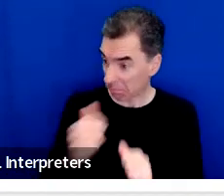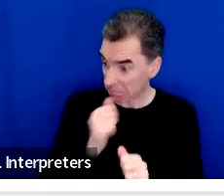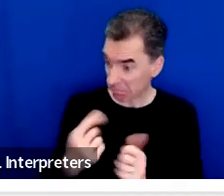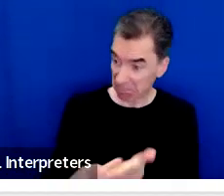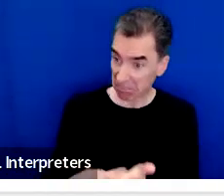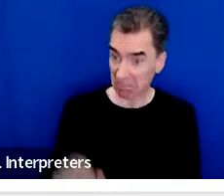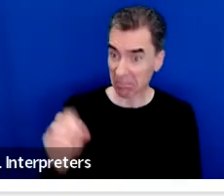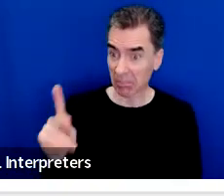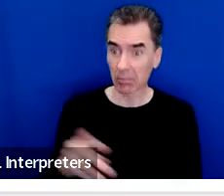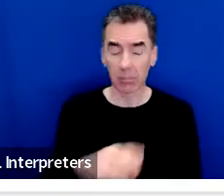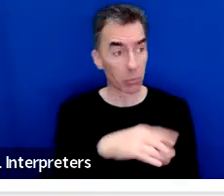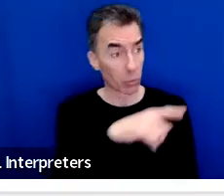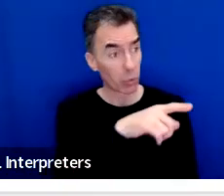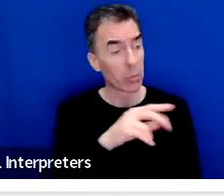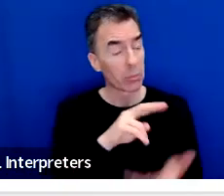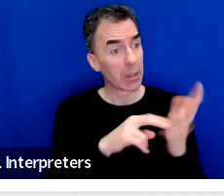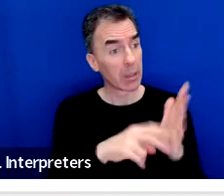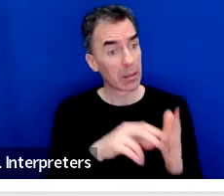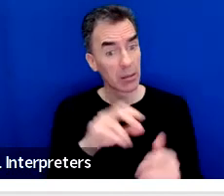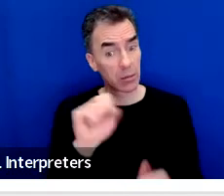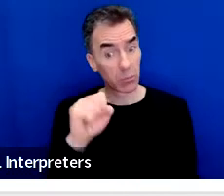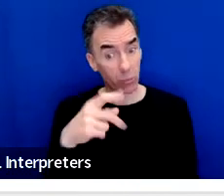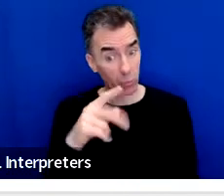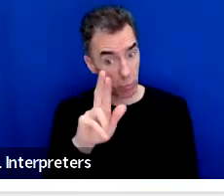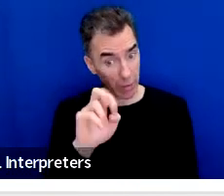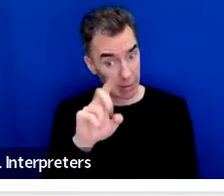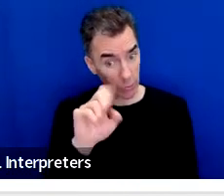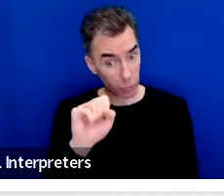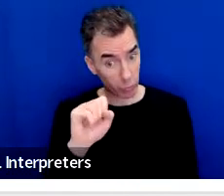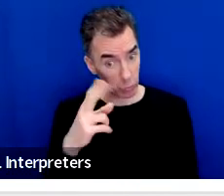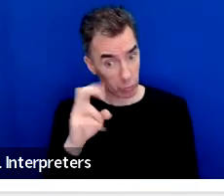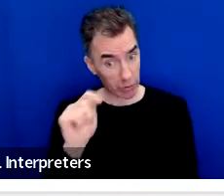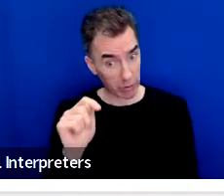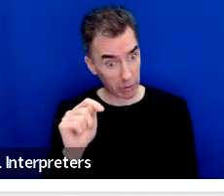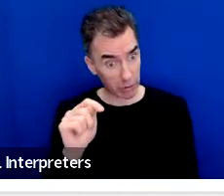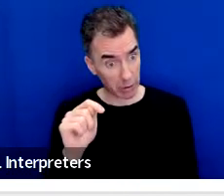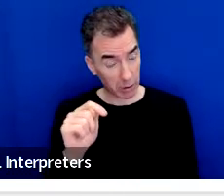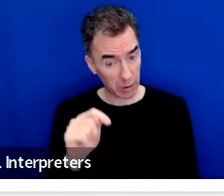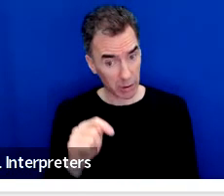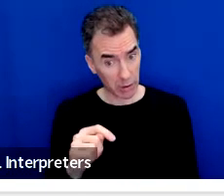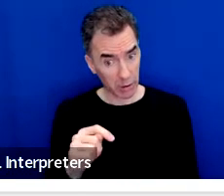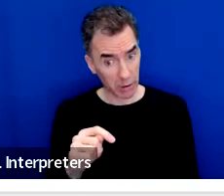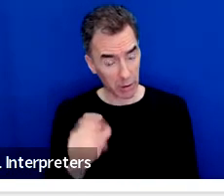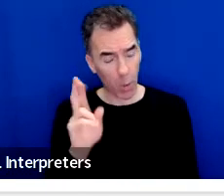Was that in the spreadsheet, Susan? At this spreadsheet or did you go directly into Biblio